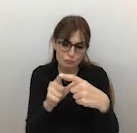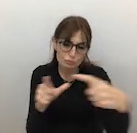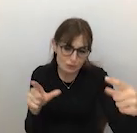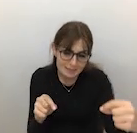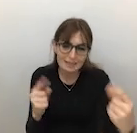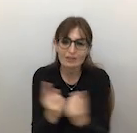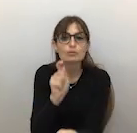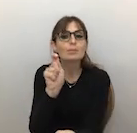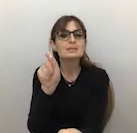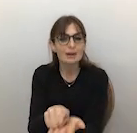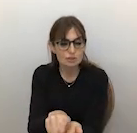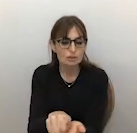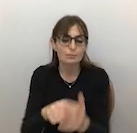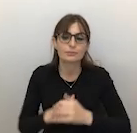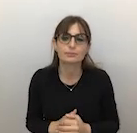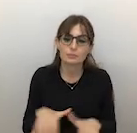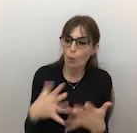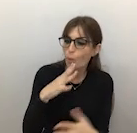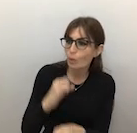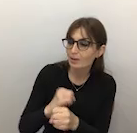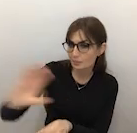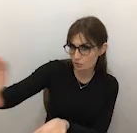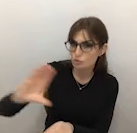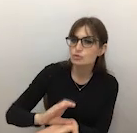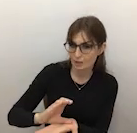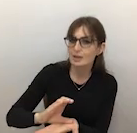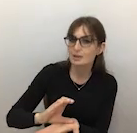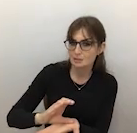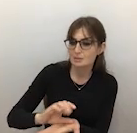from sponsorships, donations, or government grants,